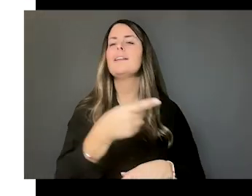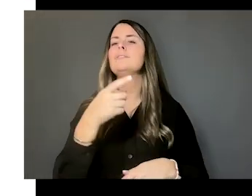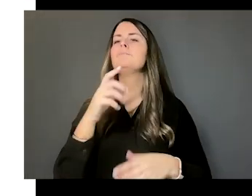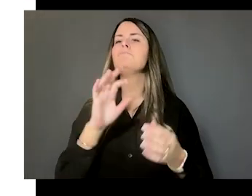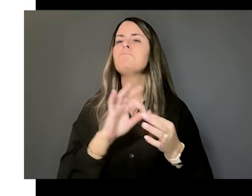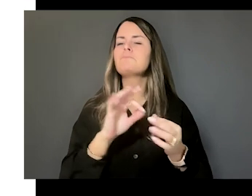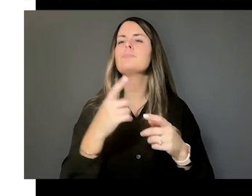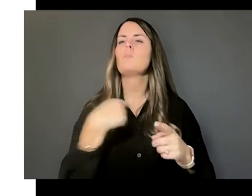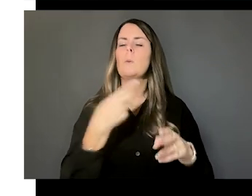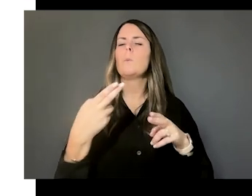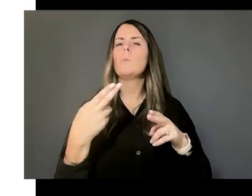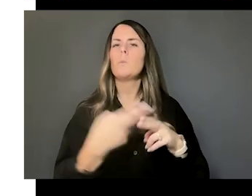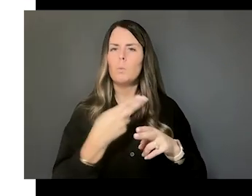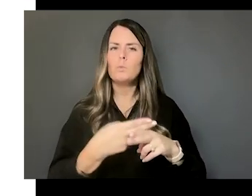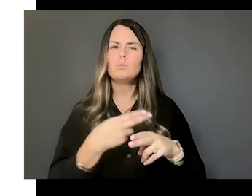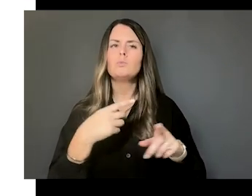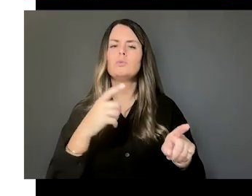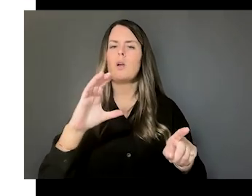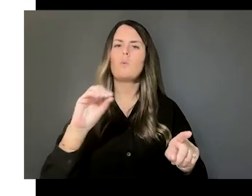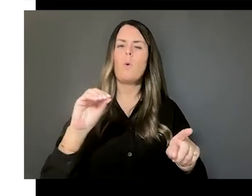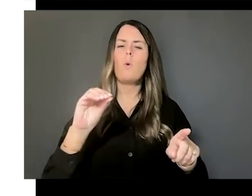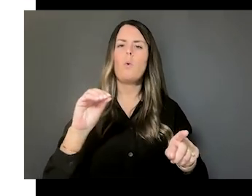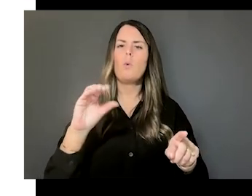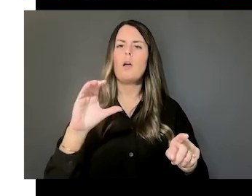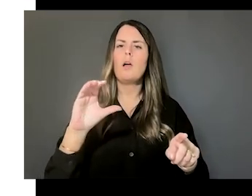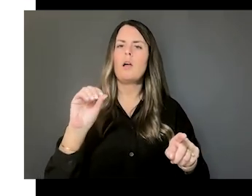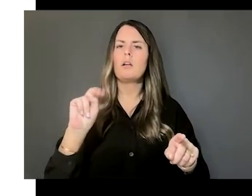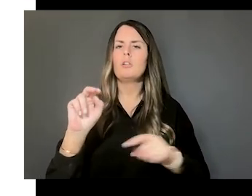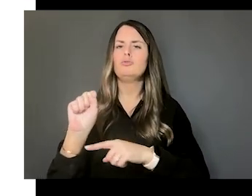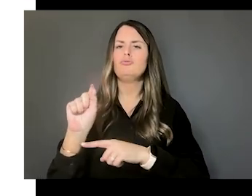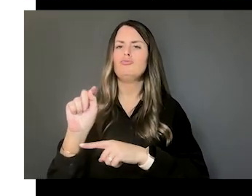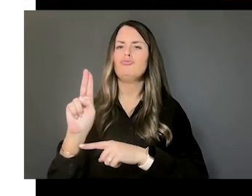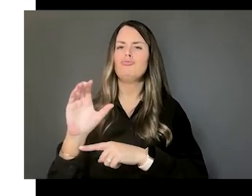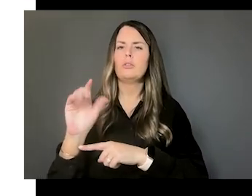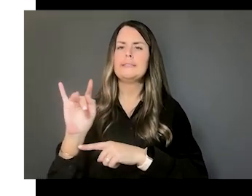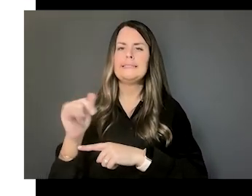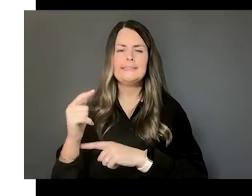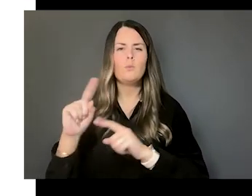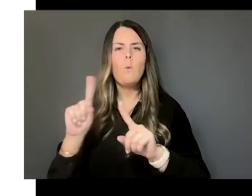We used co-constructing questions. The questions were so good.